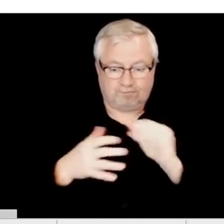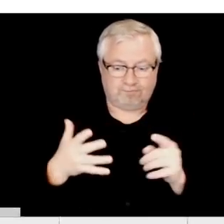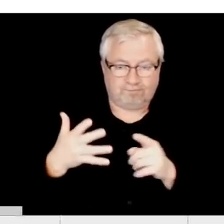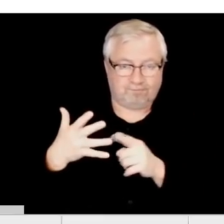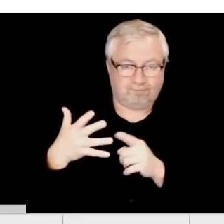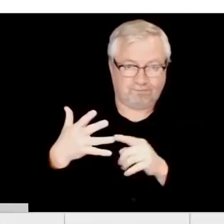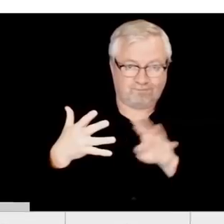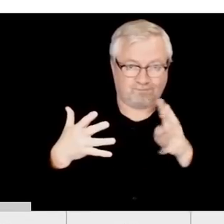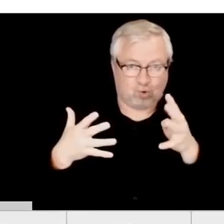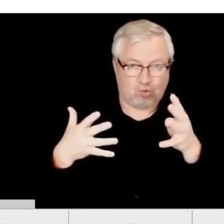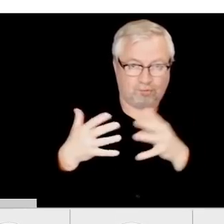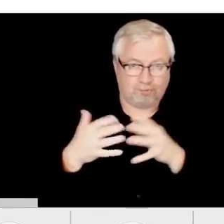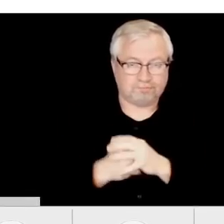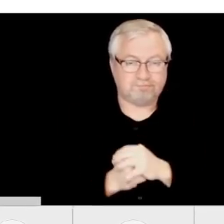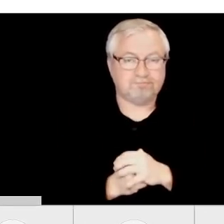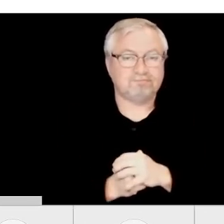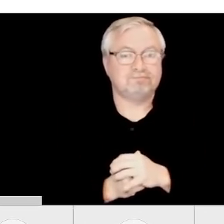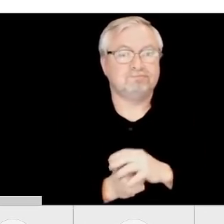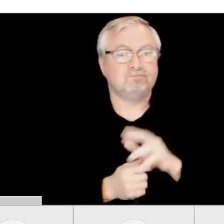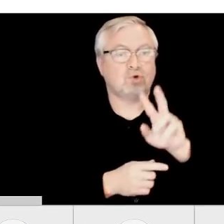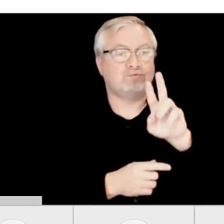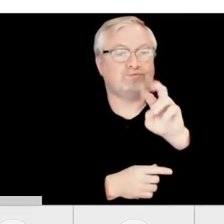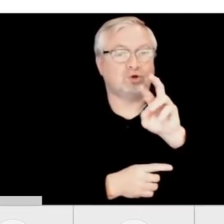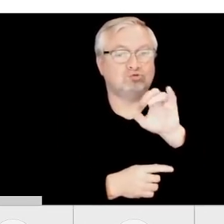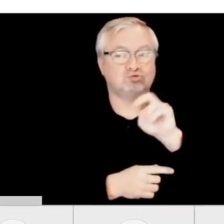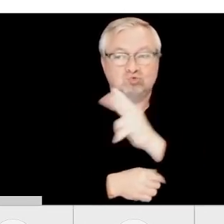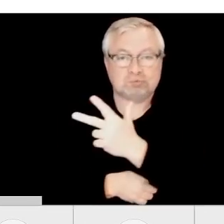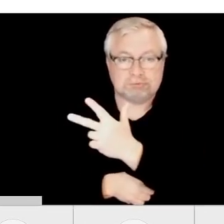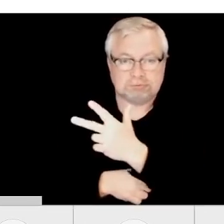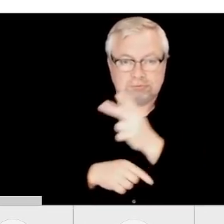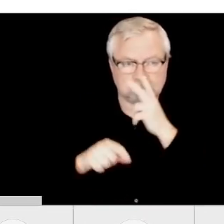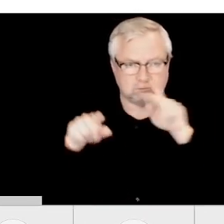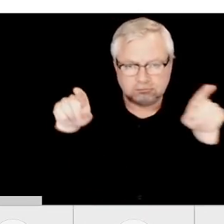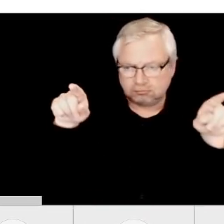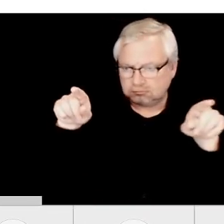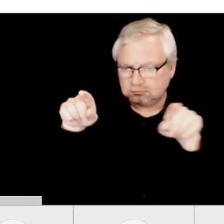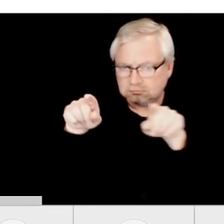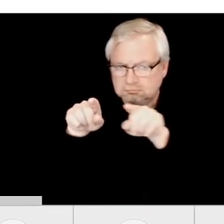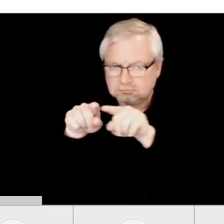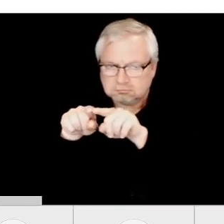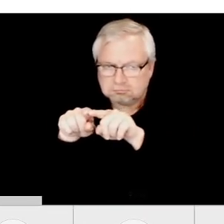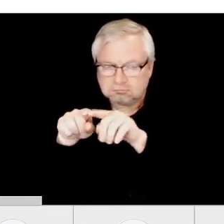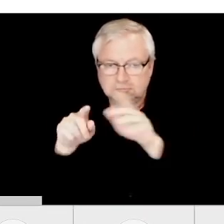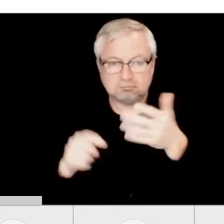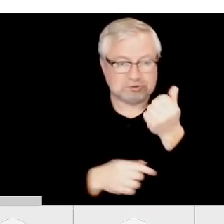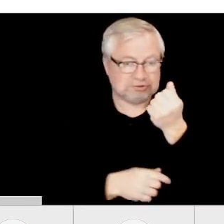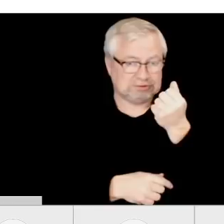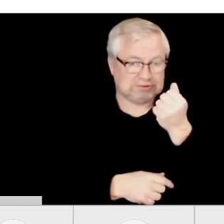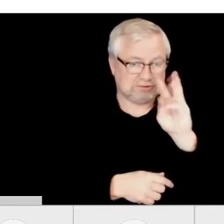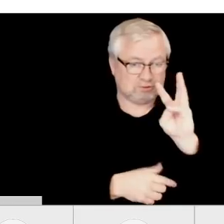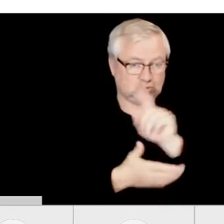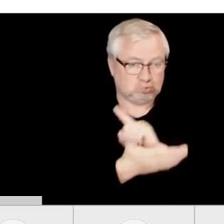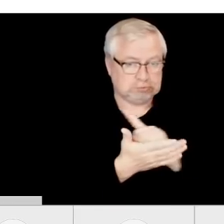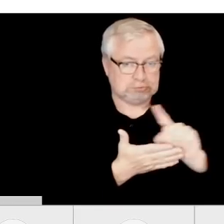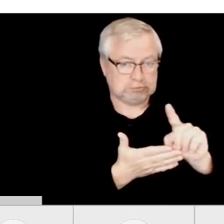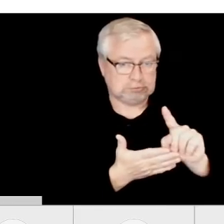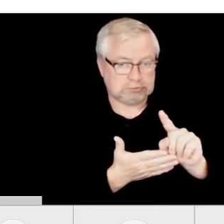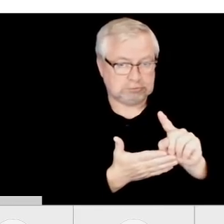compare to results that we produced with Version 2. So 16 weeks under Version 2 -- sorry.